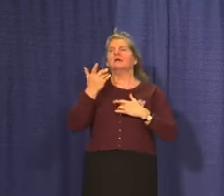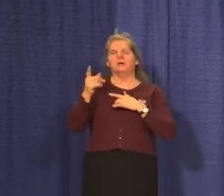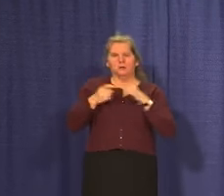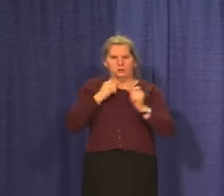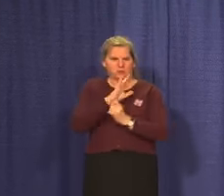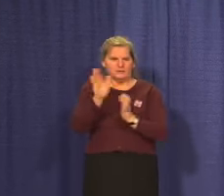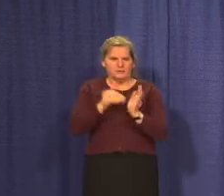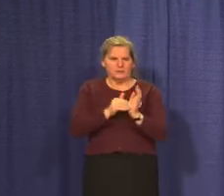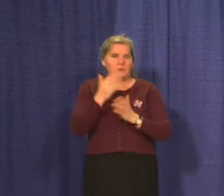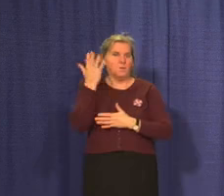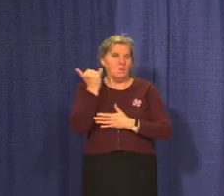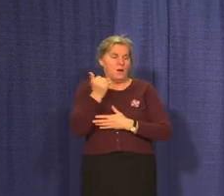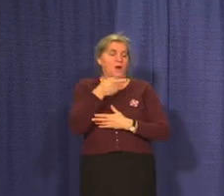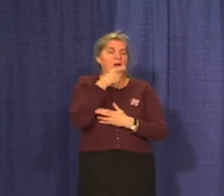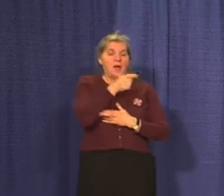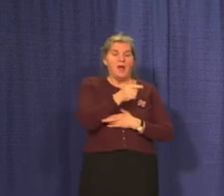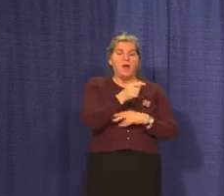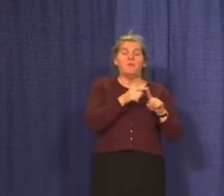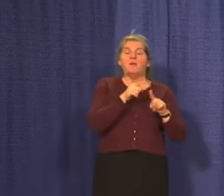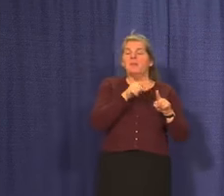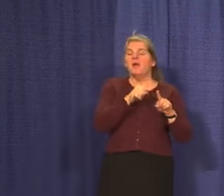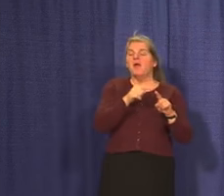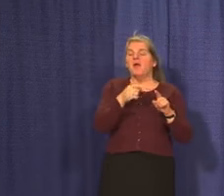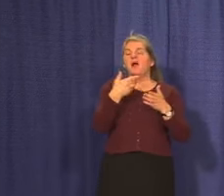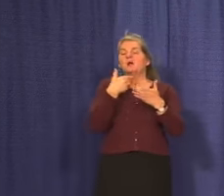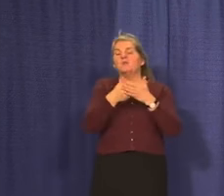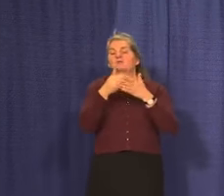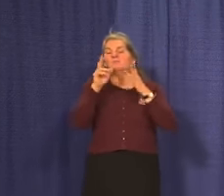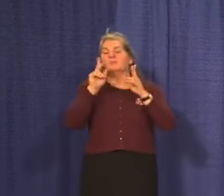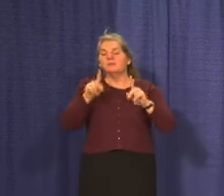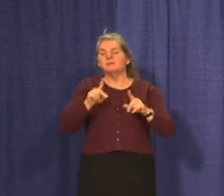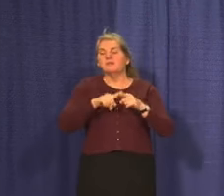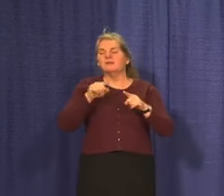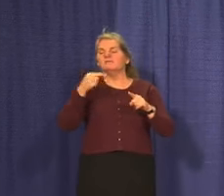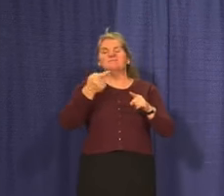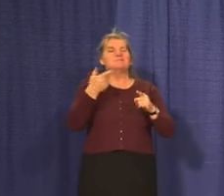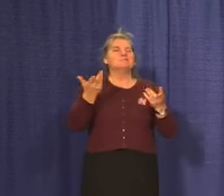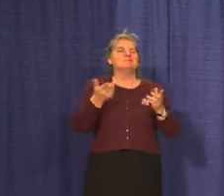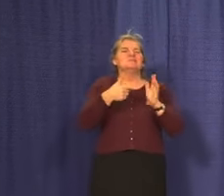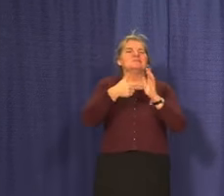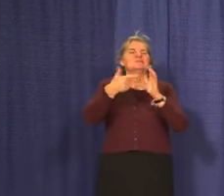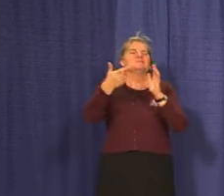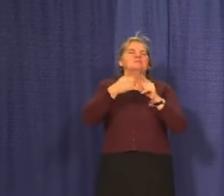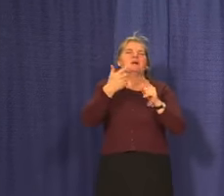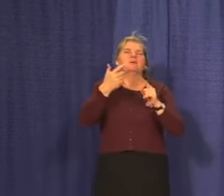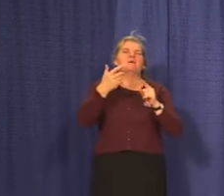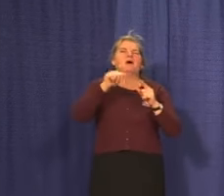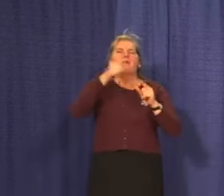CONTACT OF SOMEONE DOWN SOUTH. FOR EXAMPLE,, SOMEONE IS HERE IN YUKON FOR A VISIT OR FOR WORK